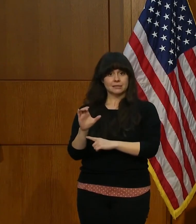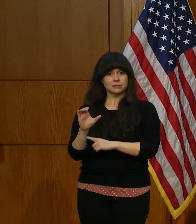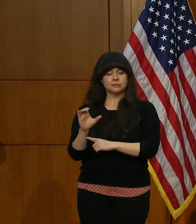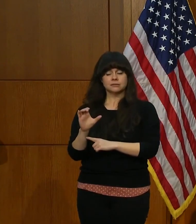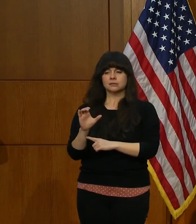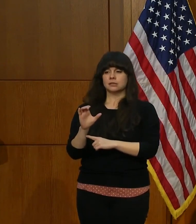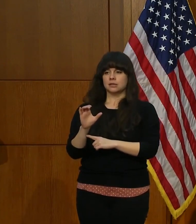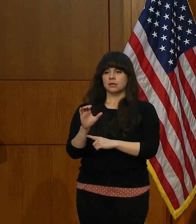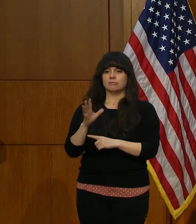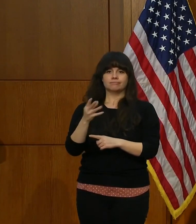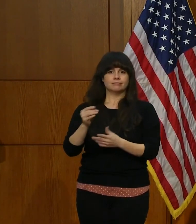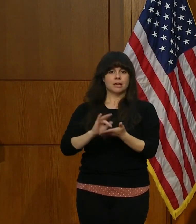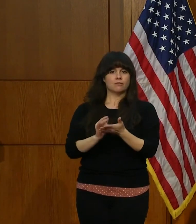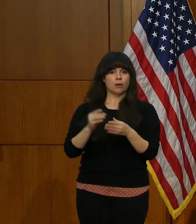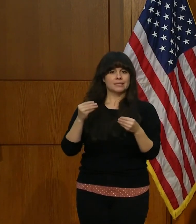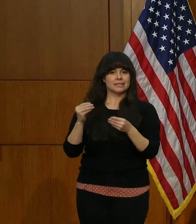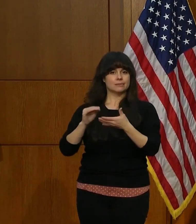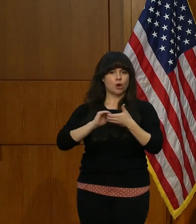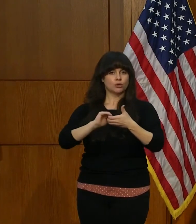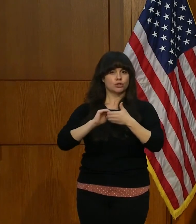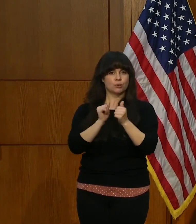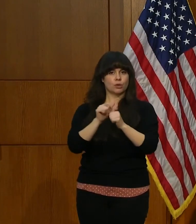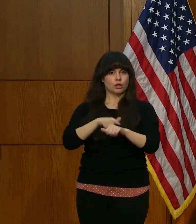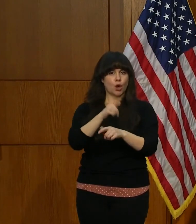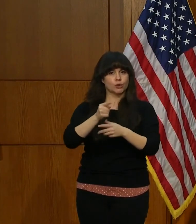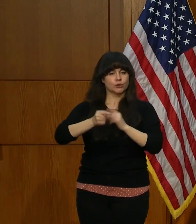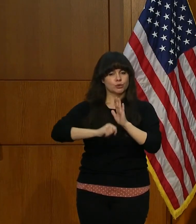VACCINE PORTION WITH THE CENTERS OF DISEASE CONTROL ON